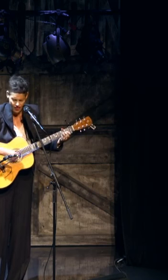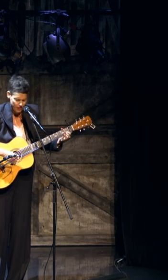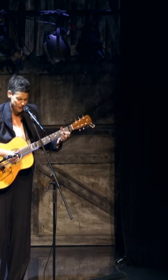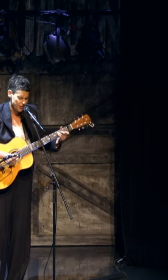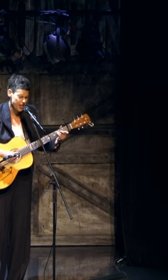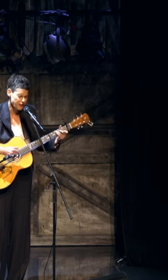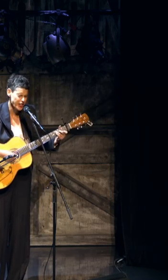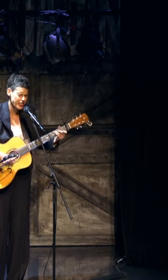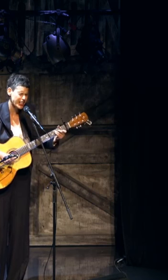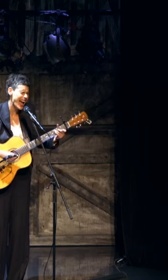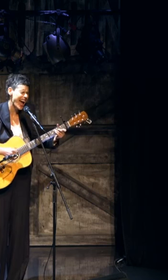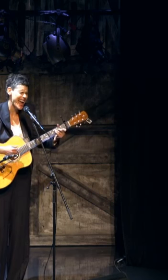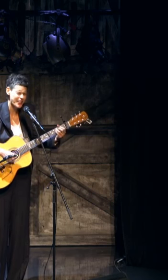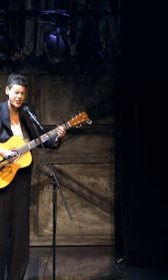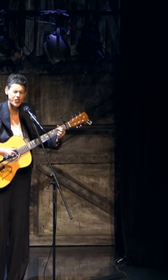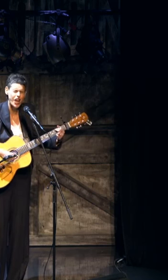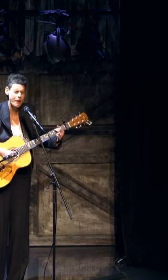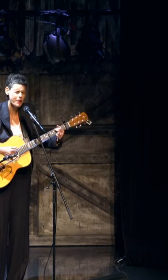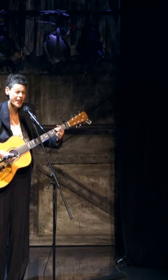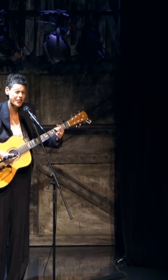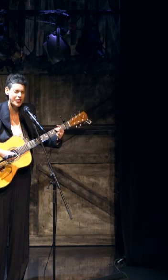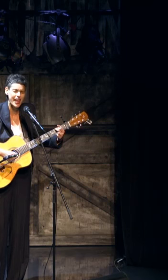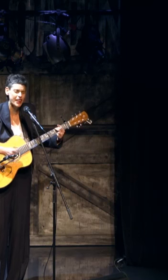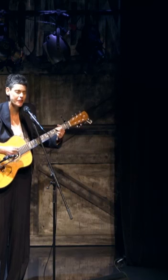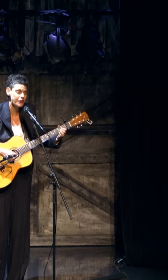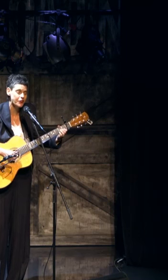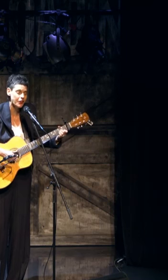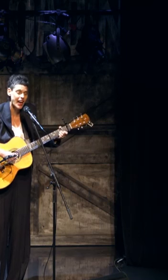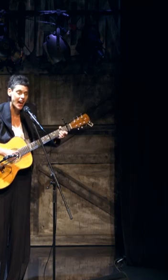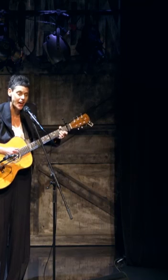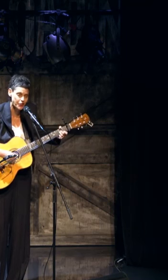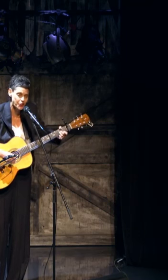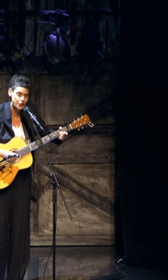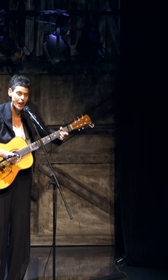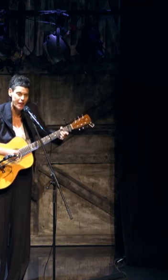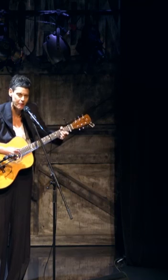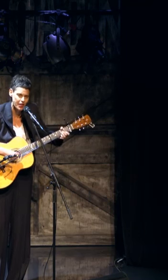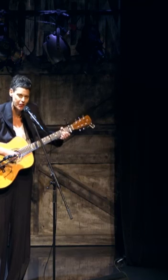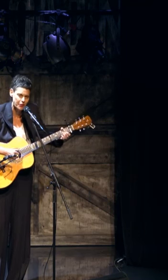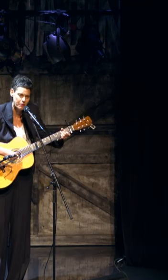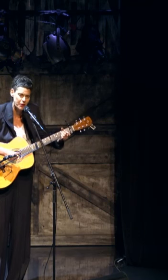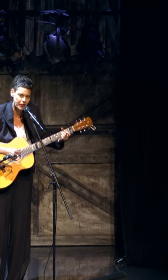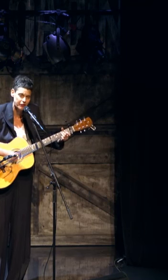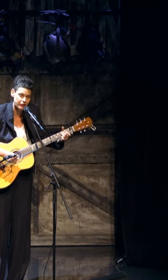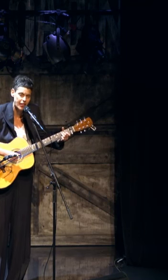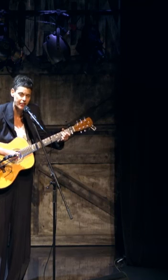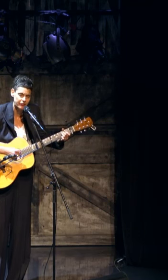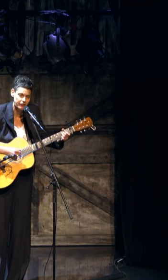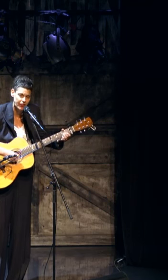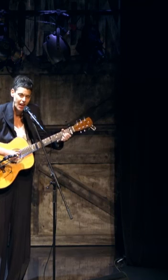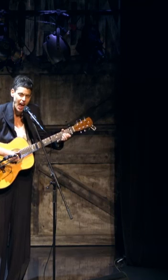# Forgiveness like the sharpest knife # Oh, God, inscribe me in the Book Of Life